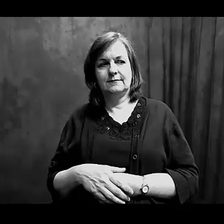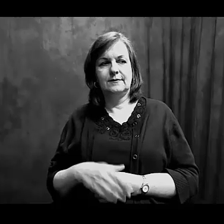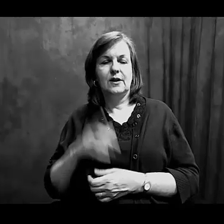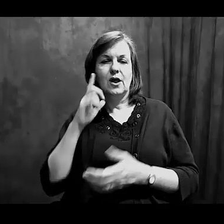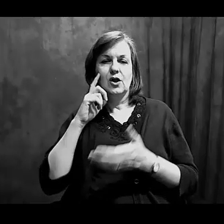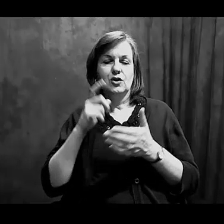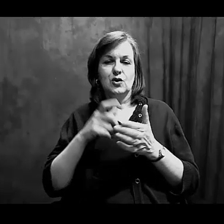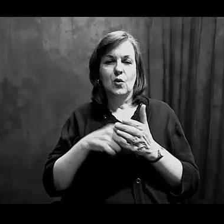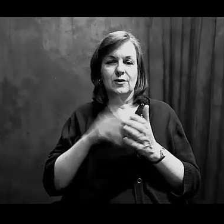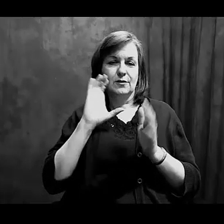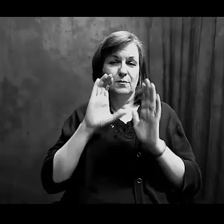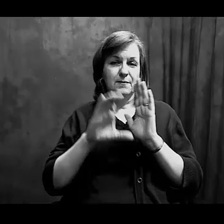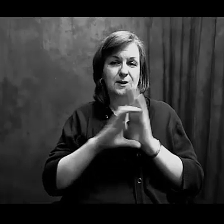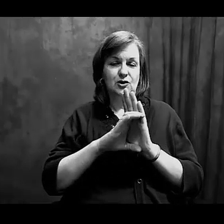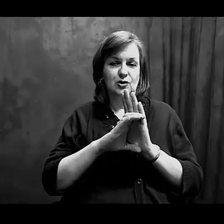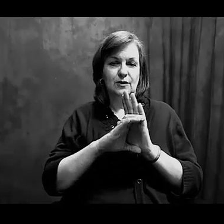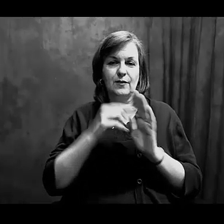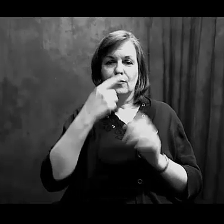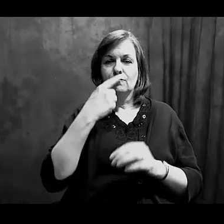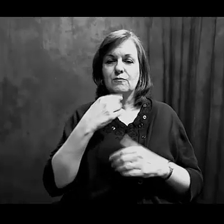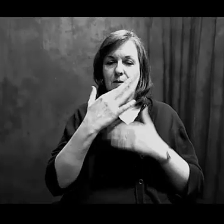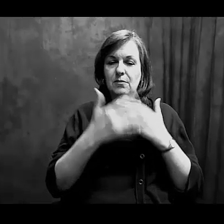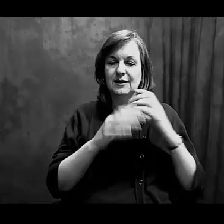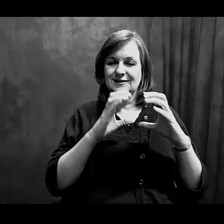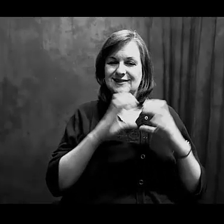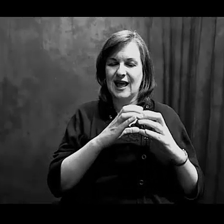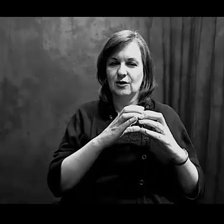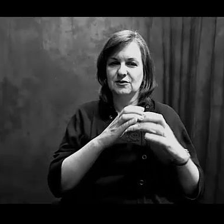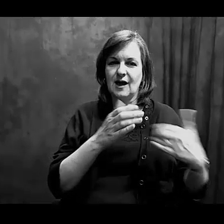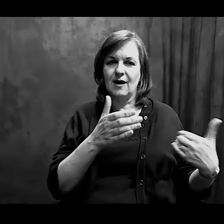so you notice here the cardiovascular with your red blood cells